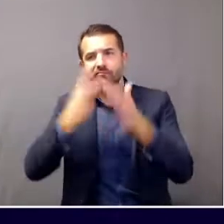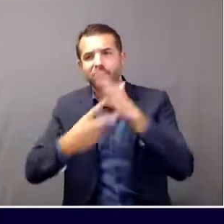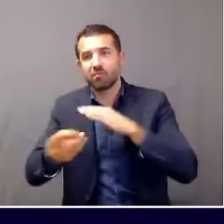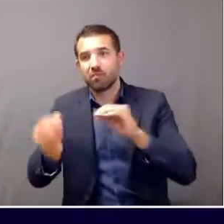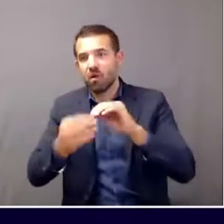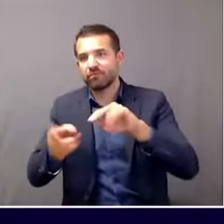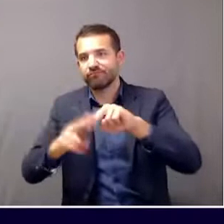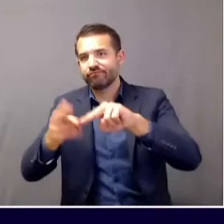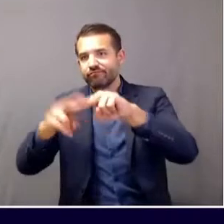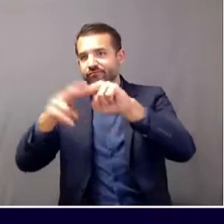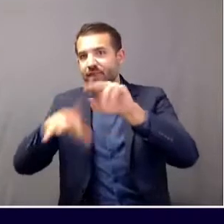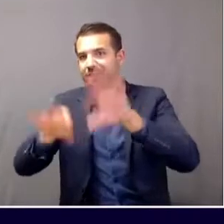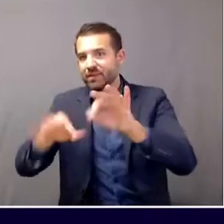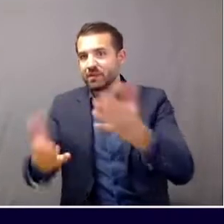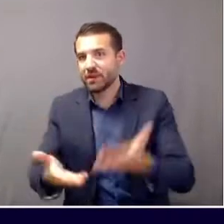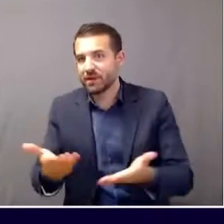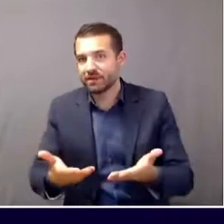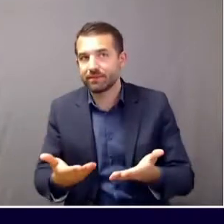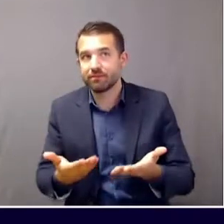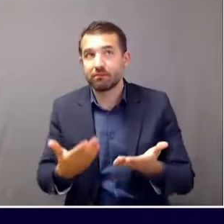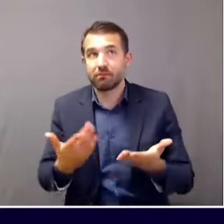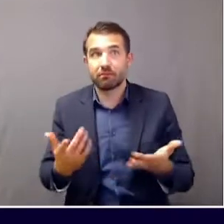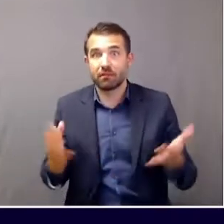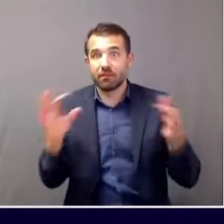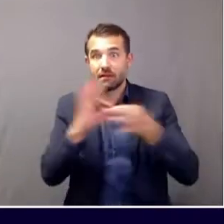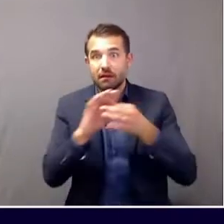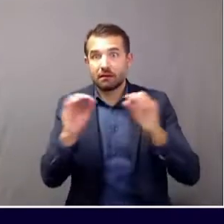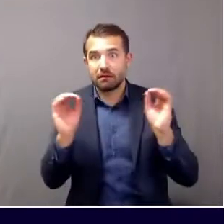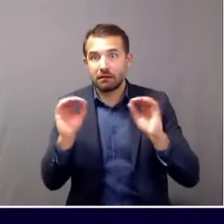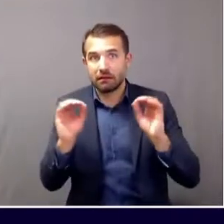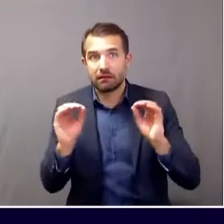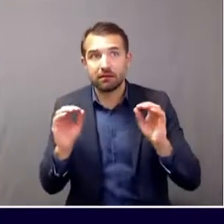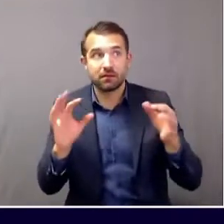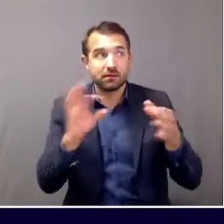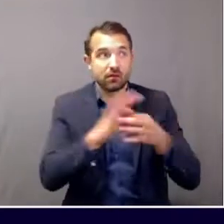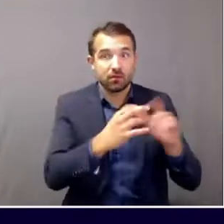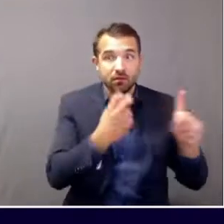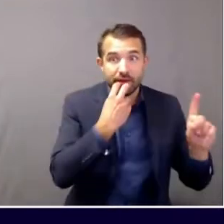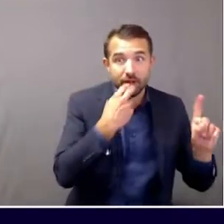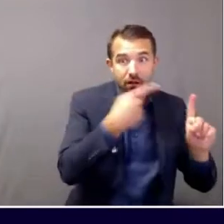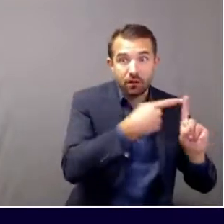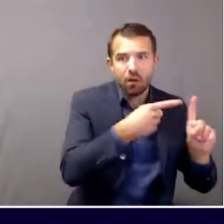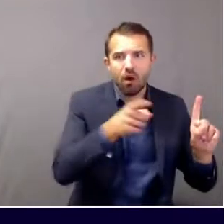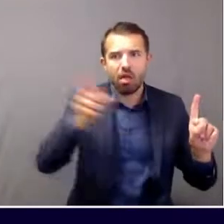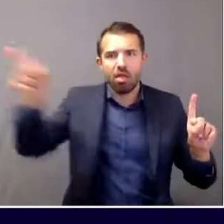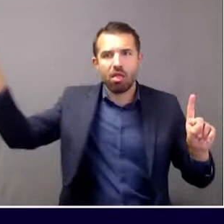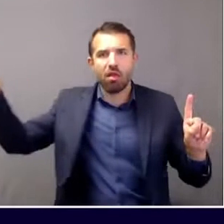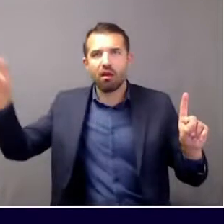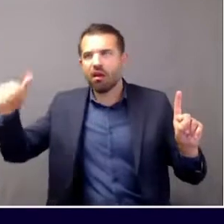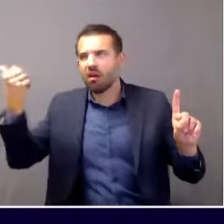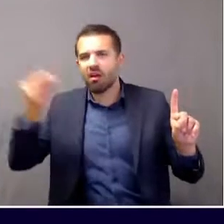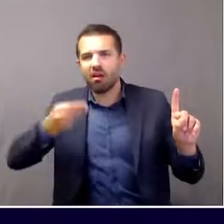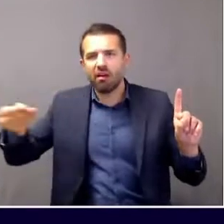cases with the exposures that may have occurred on October